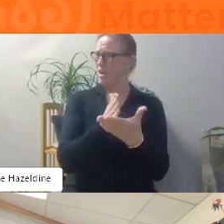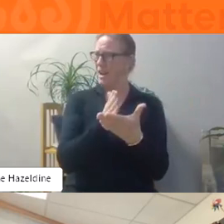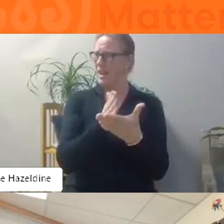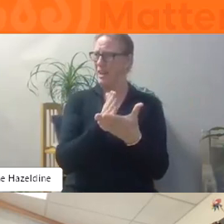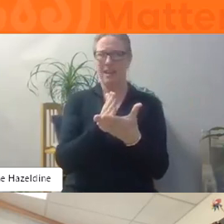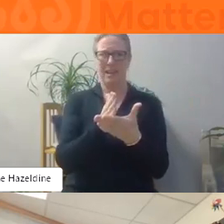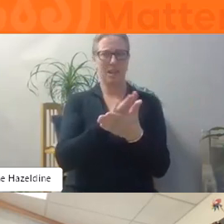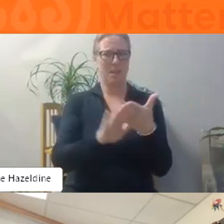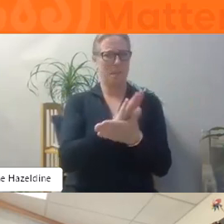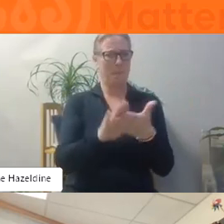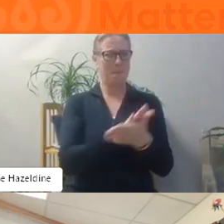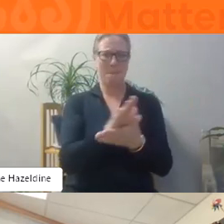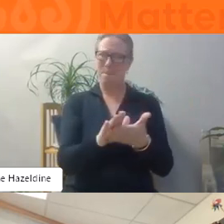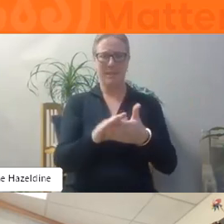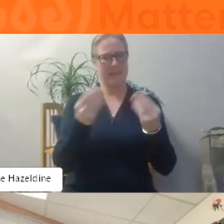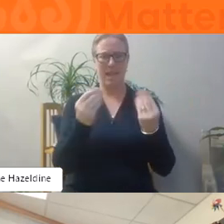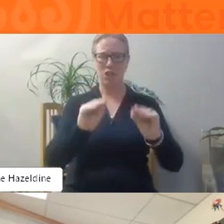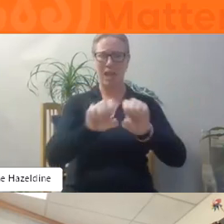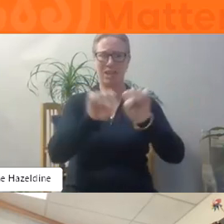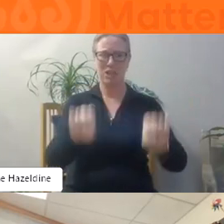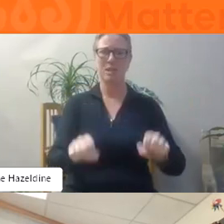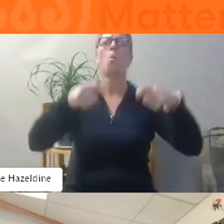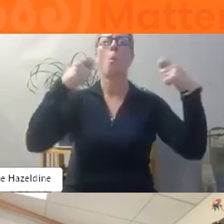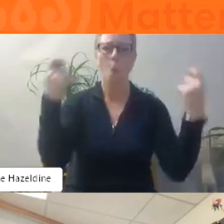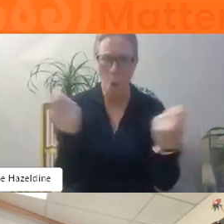shape the education system. So that's the first big whakaaro that